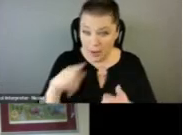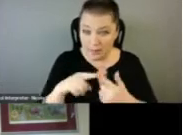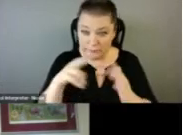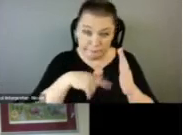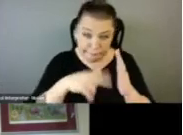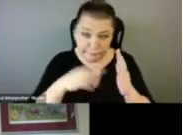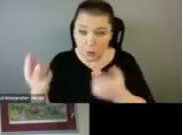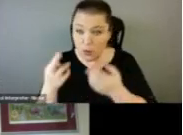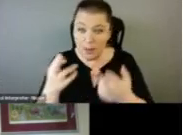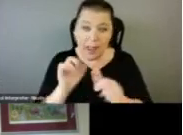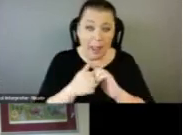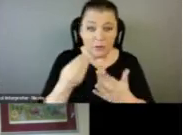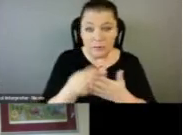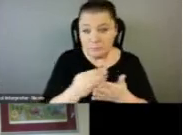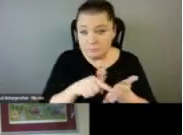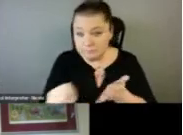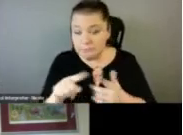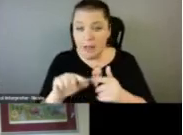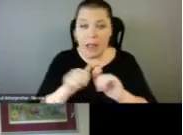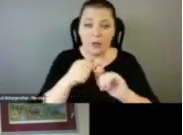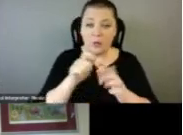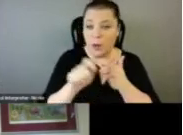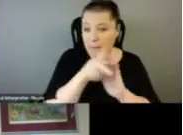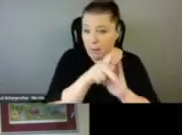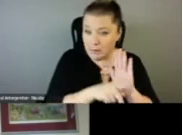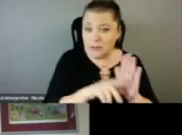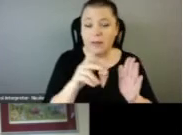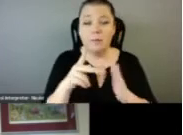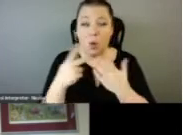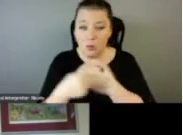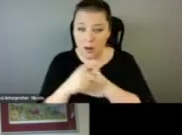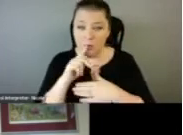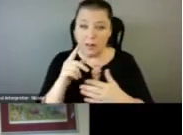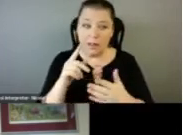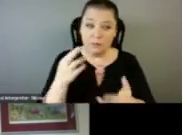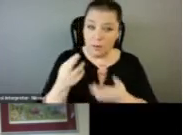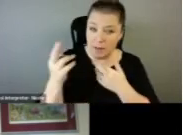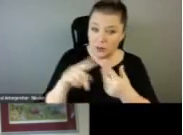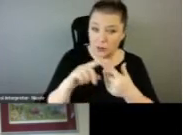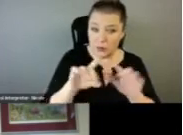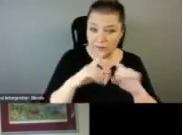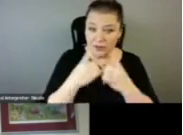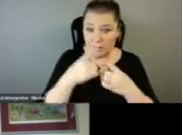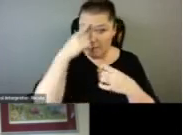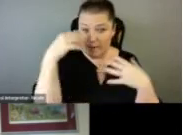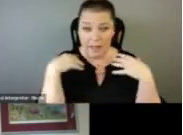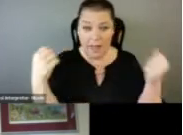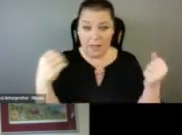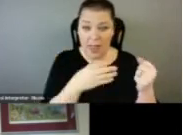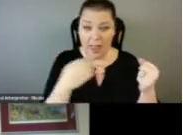spending, policy programming to the Division of mental health and addiction. So that's, that's